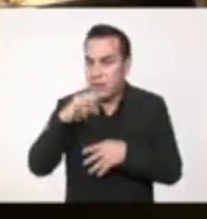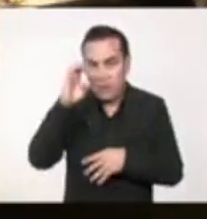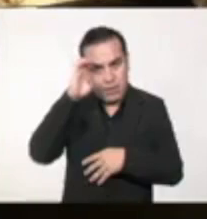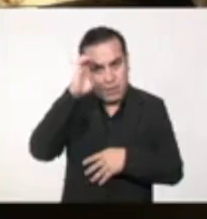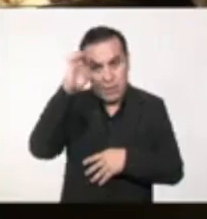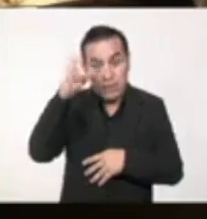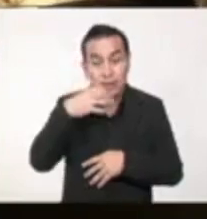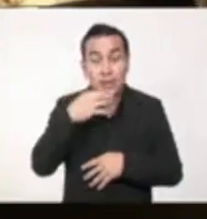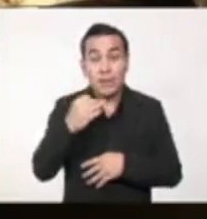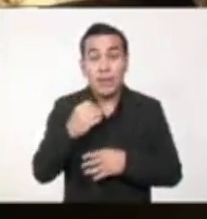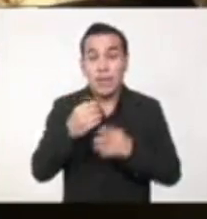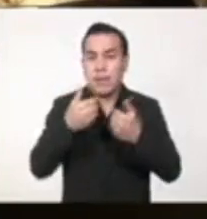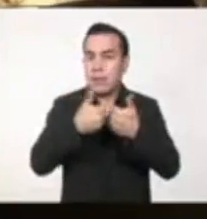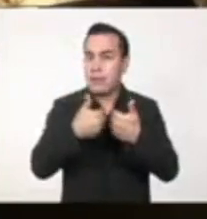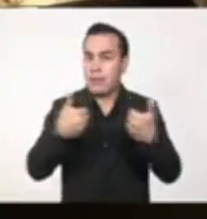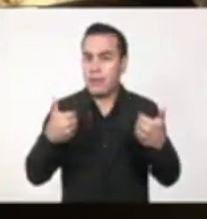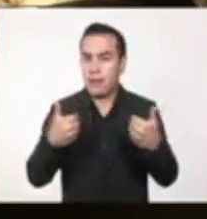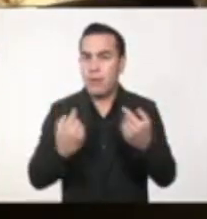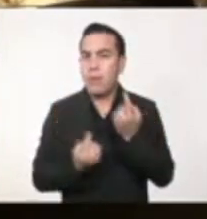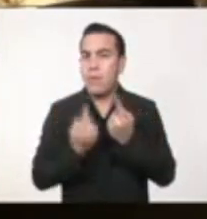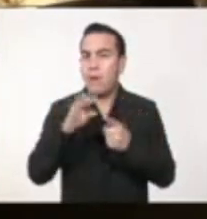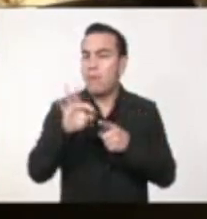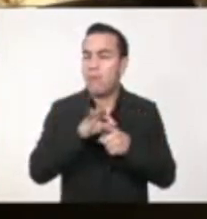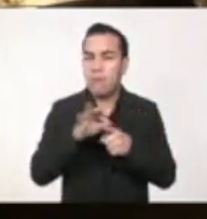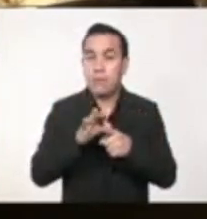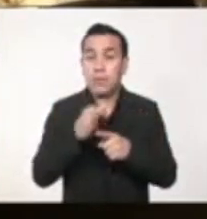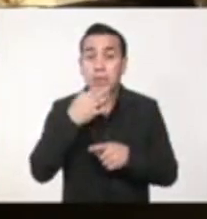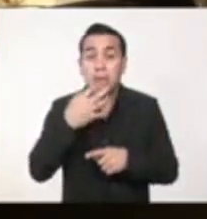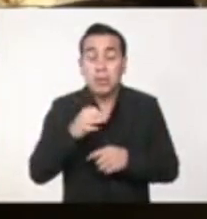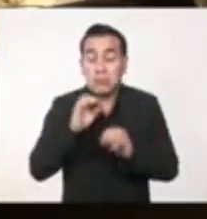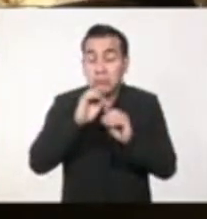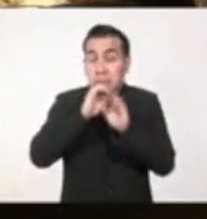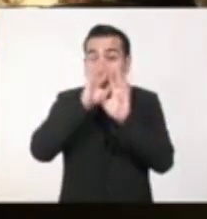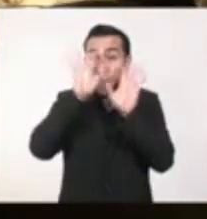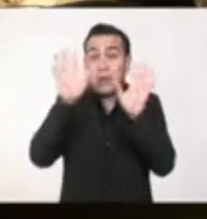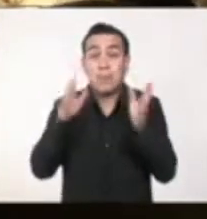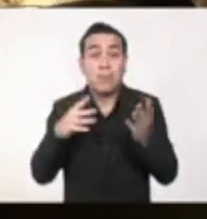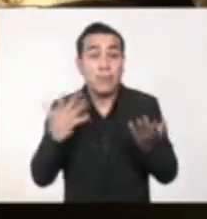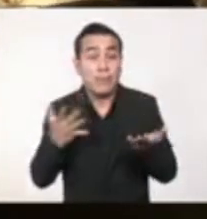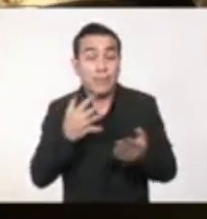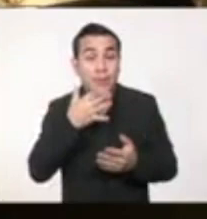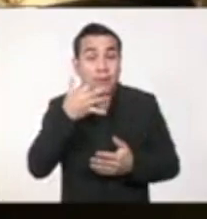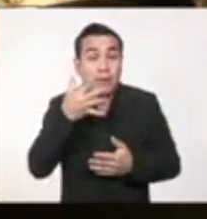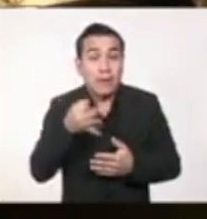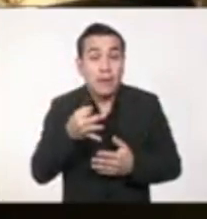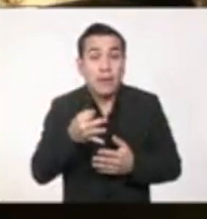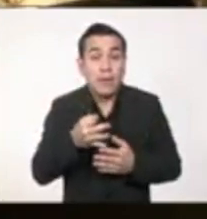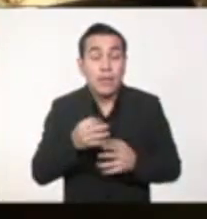of distributing the charges, it was totally legitimate, expressed, democratically at the polls,